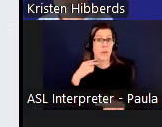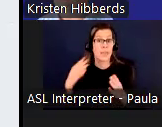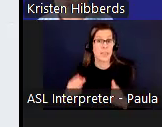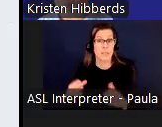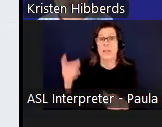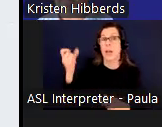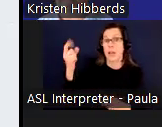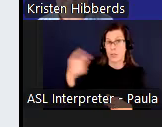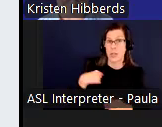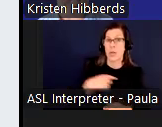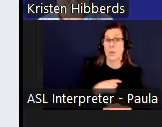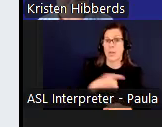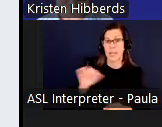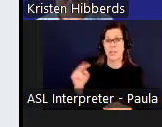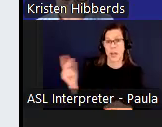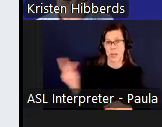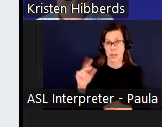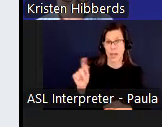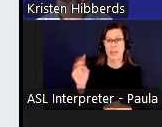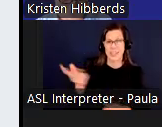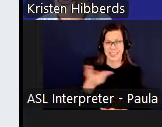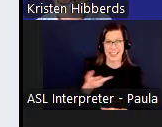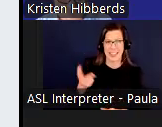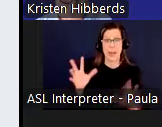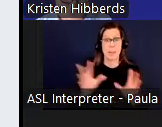We, John and I and Kristen too, we have met with DOJ.